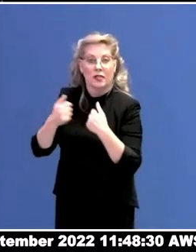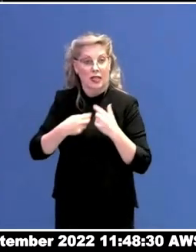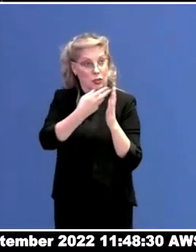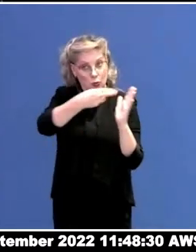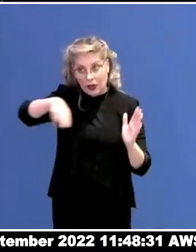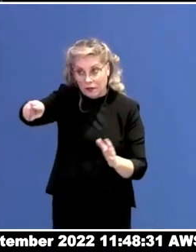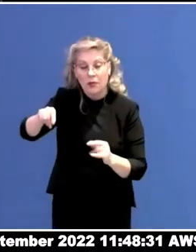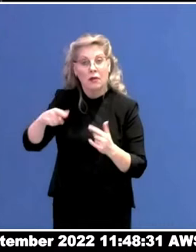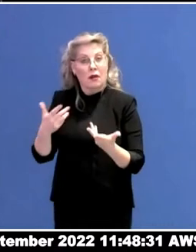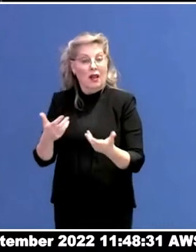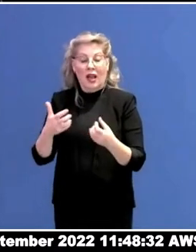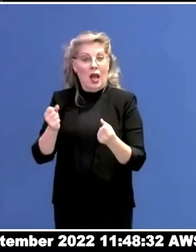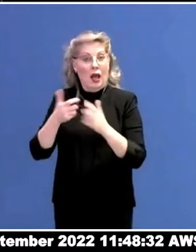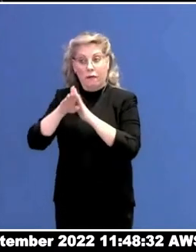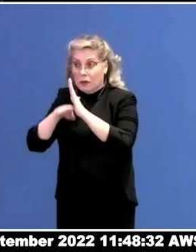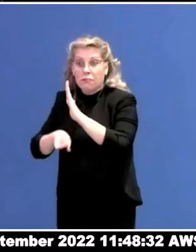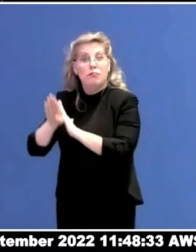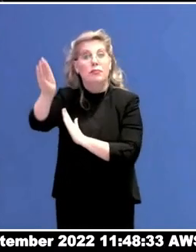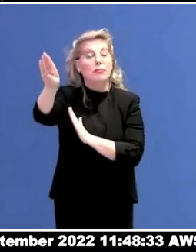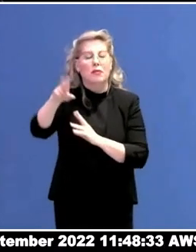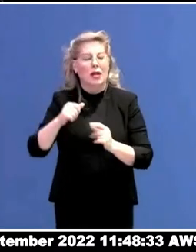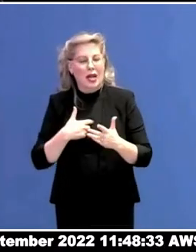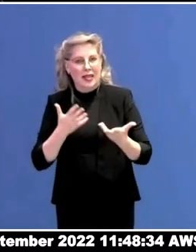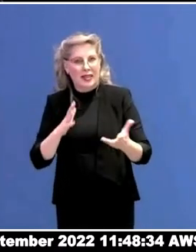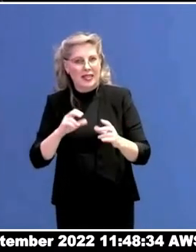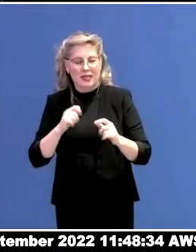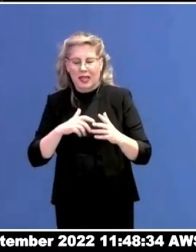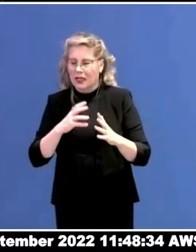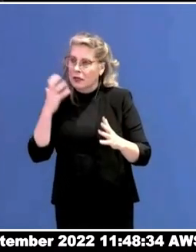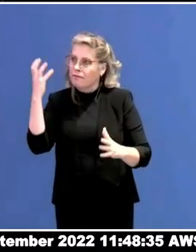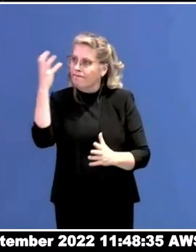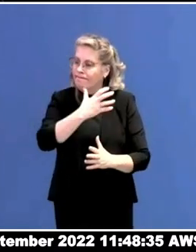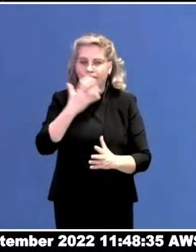So, this is a radical transformation and a radical empathy is very much missing from the